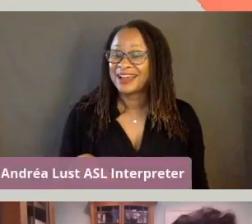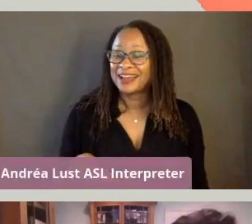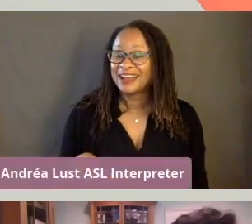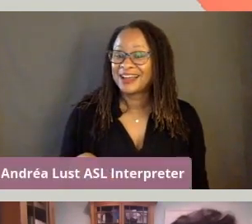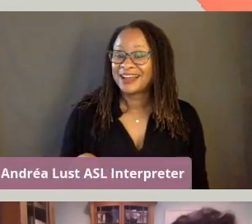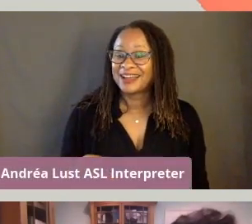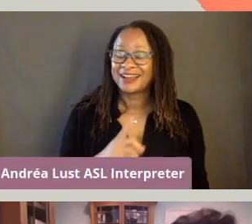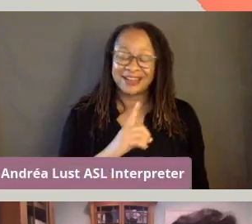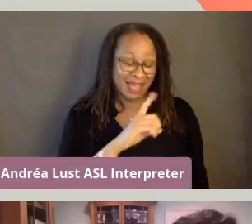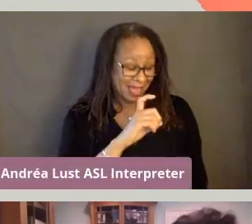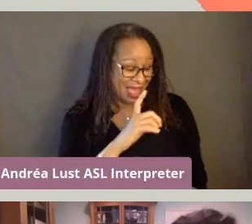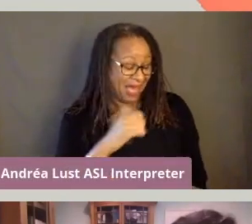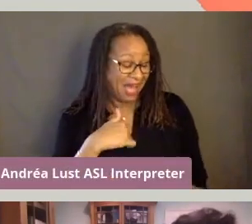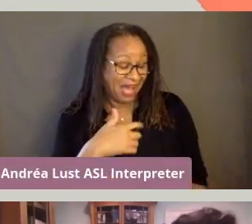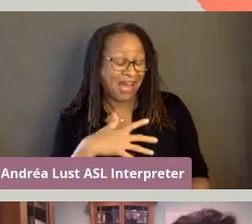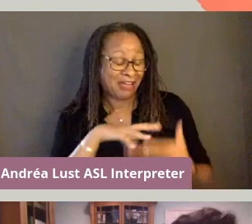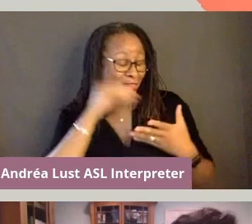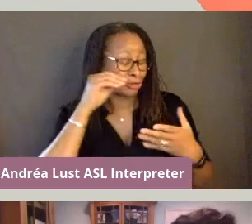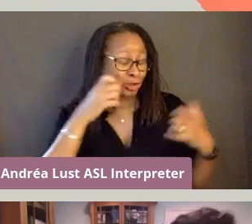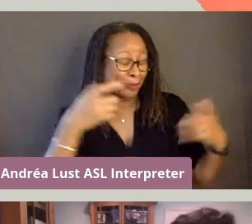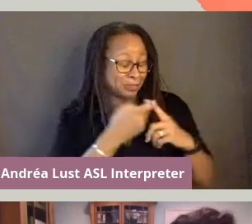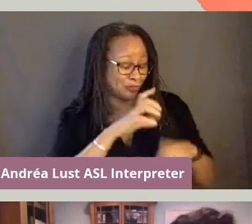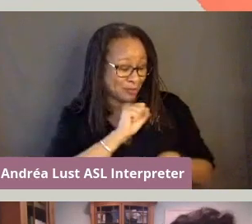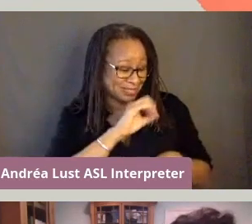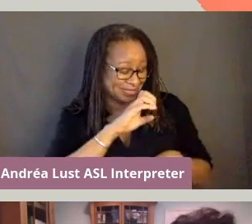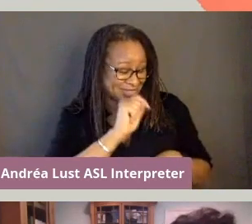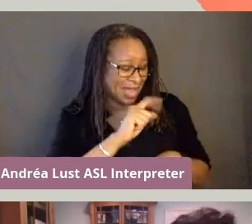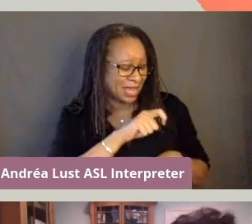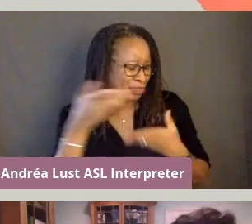I learned so much from set, like he has brought so much.